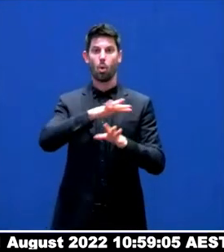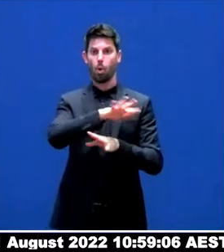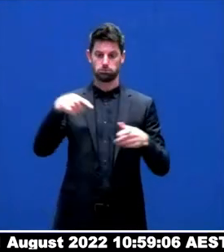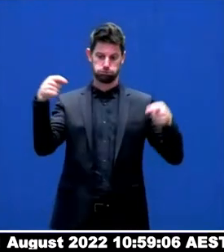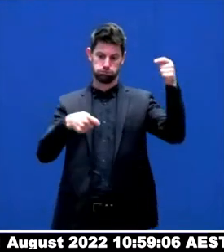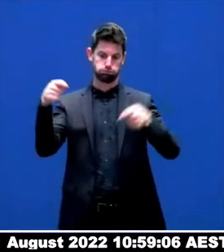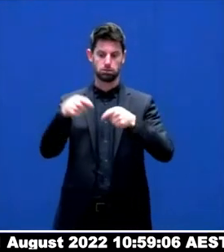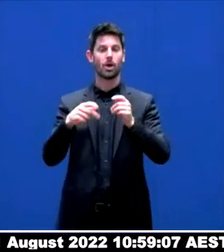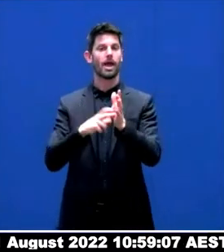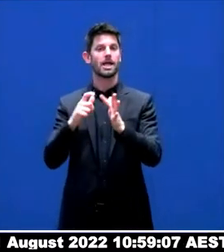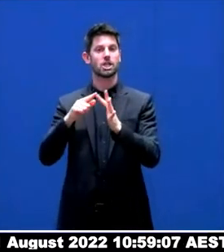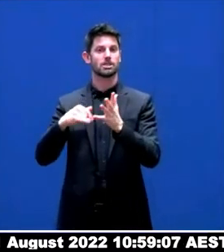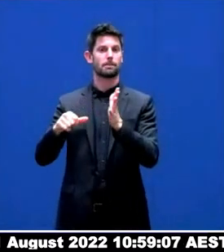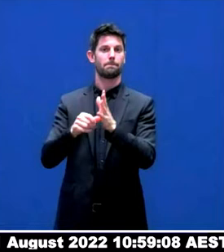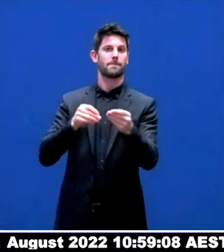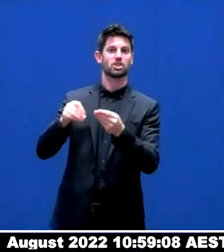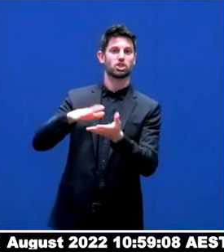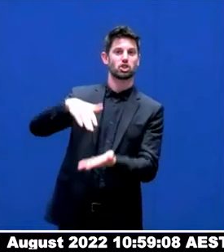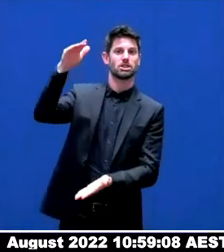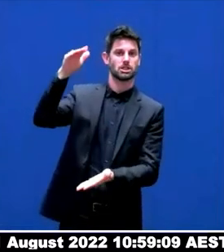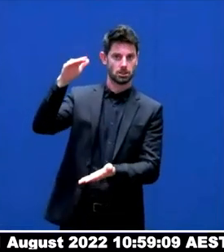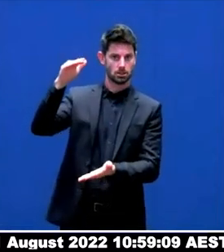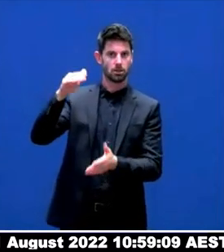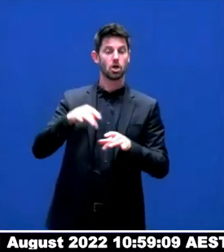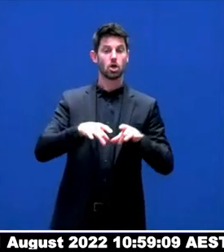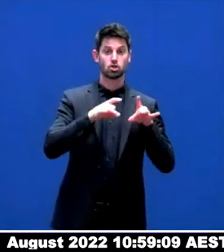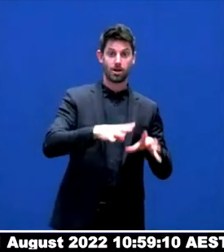think of it as a joint contribution with the Commonwealth towards the costs of those